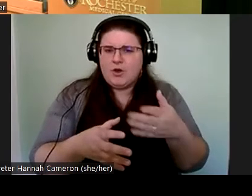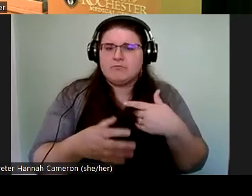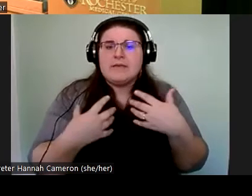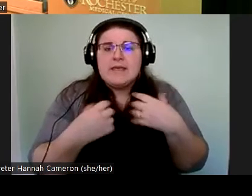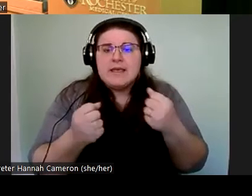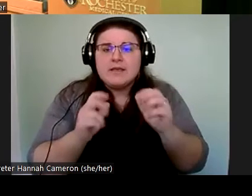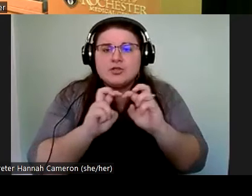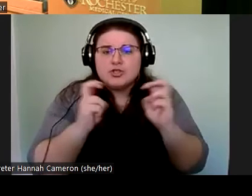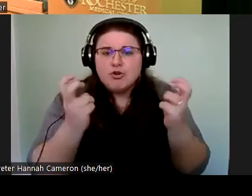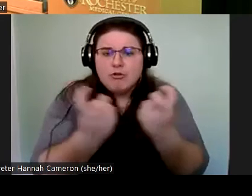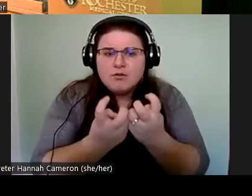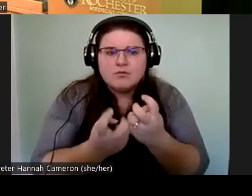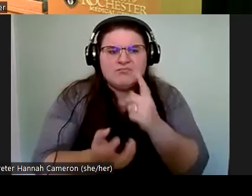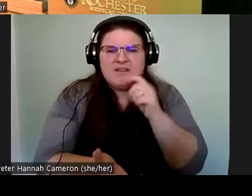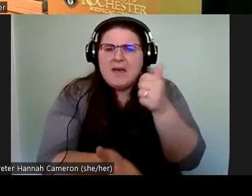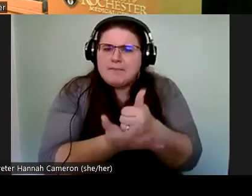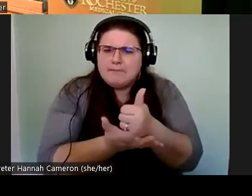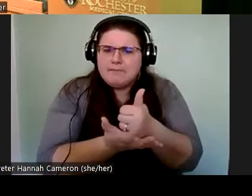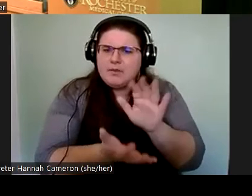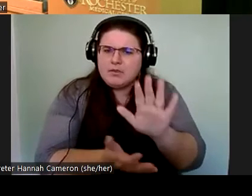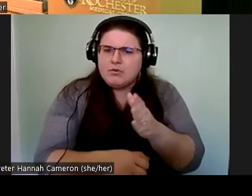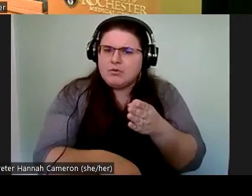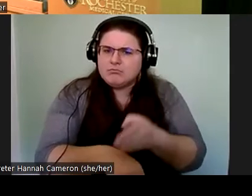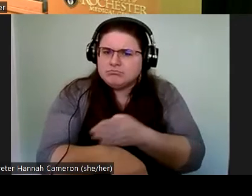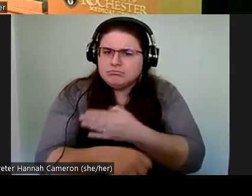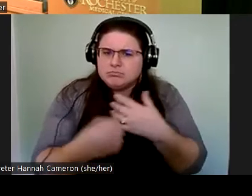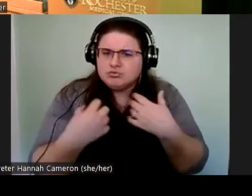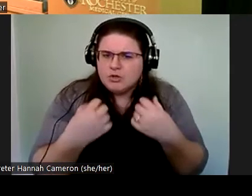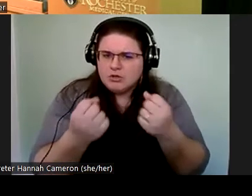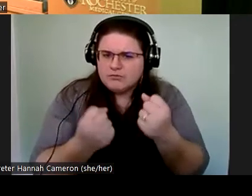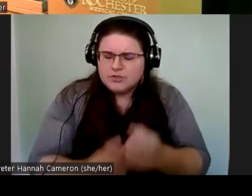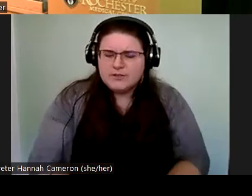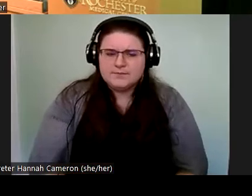that really help in terms of someone's recovery um and so really kind of thinking about that and In